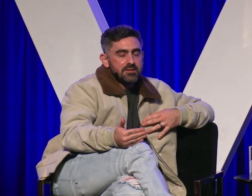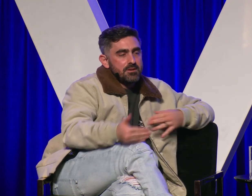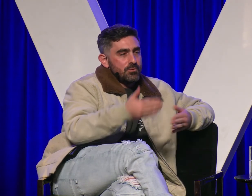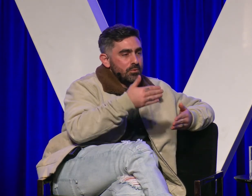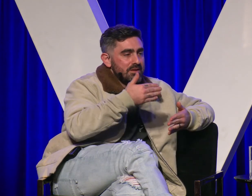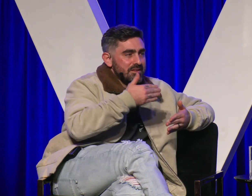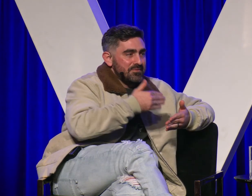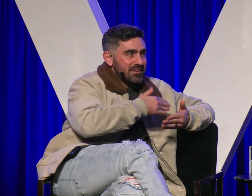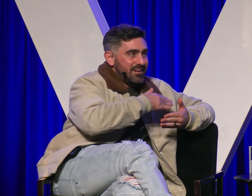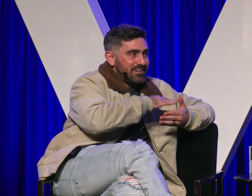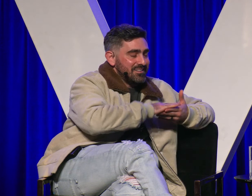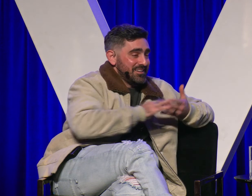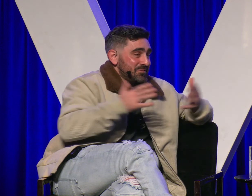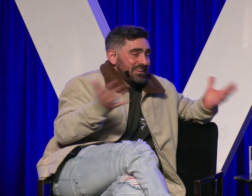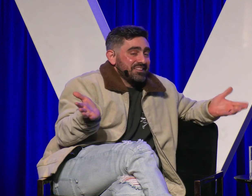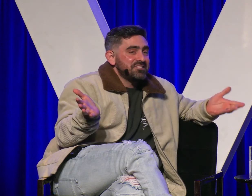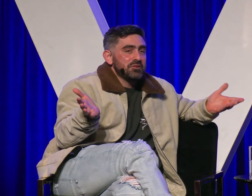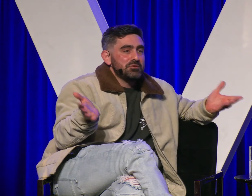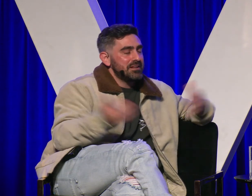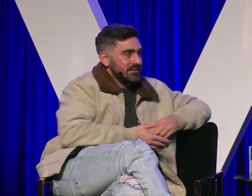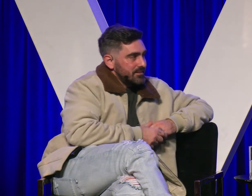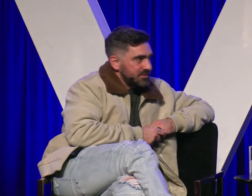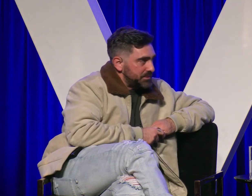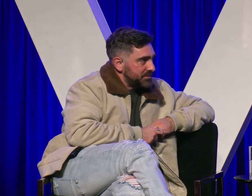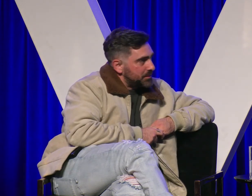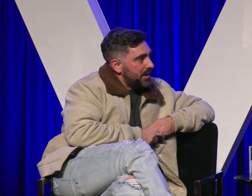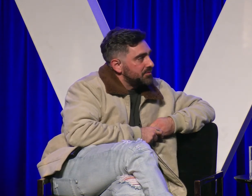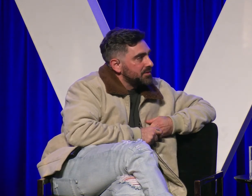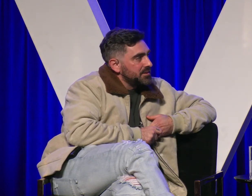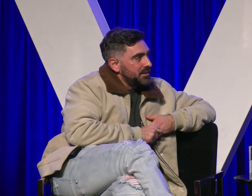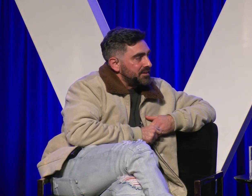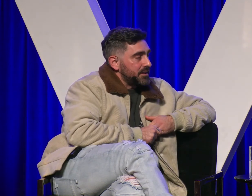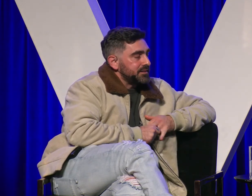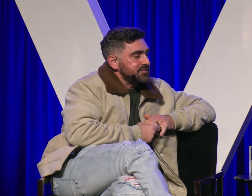We, it's so unique, the experience we have as artists.